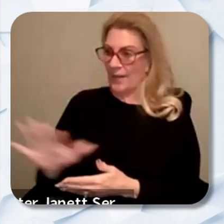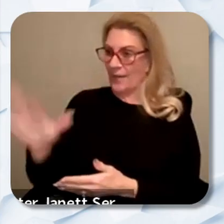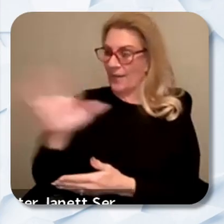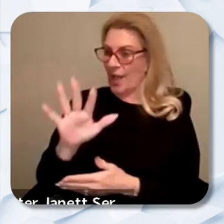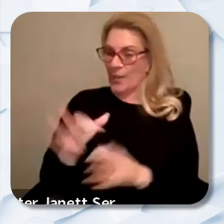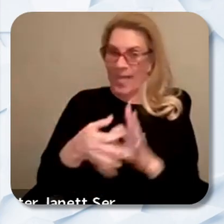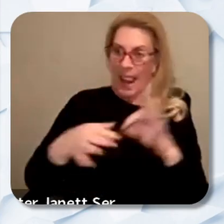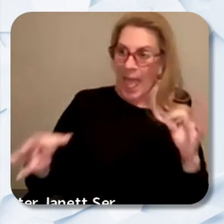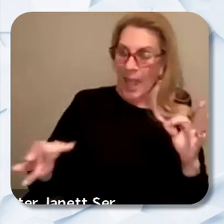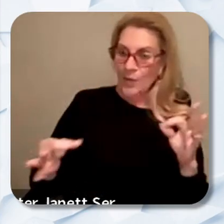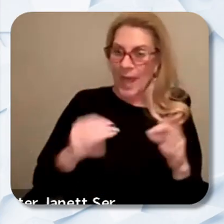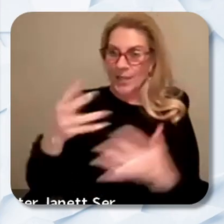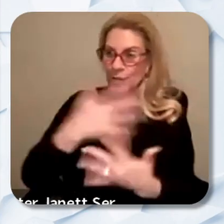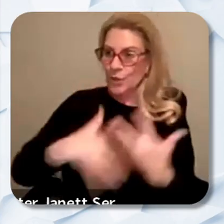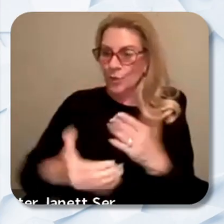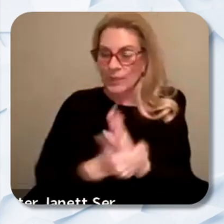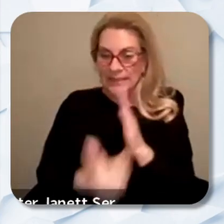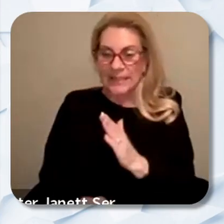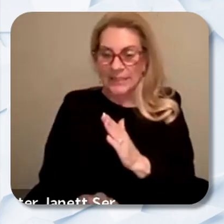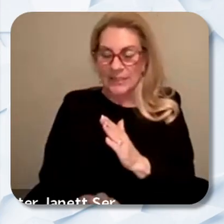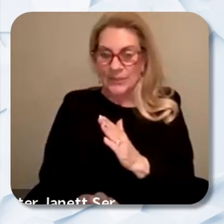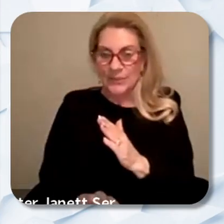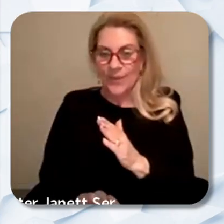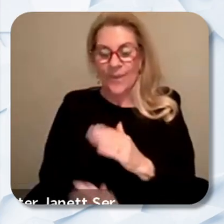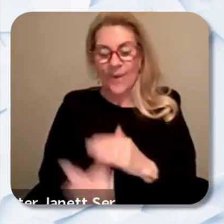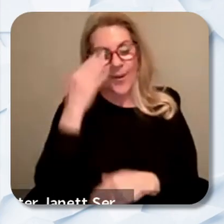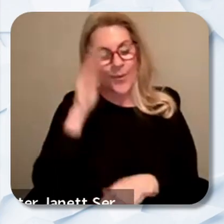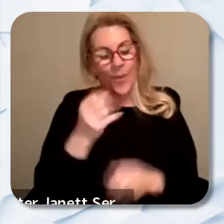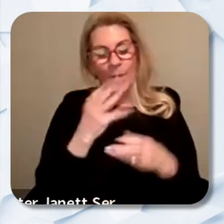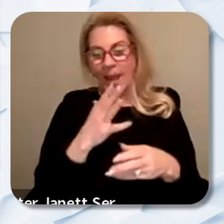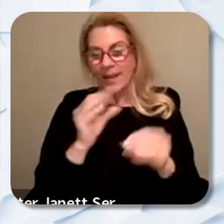skills that he has now I know that it's a lot of teachers building that over the years but I really